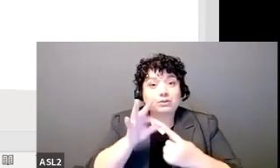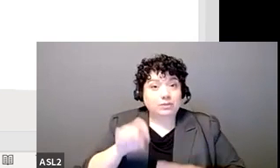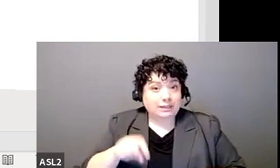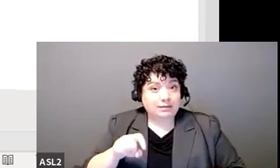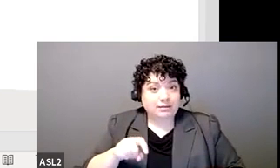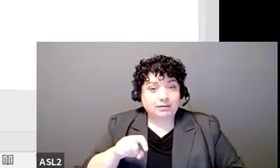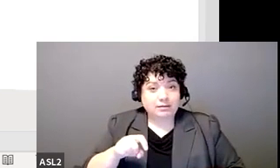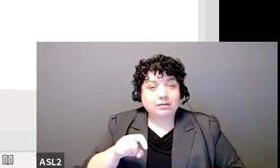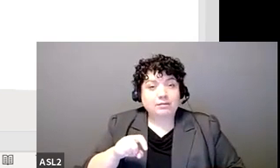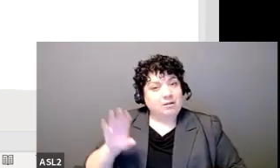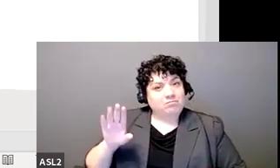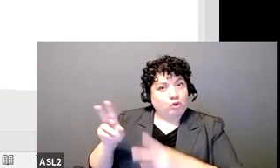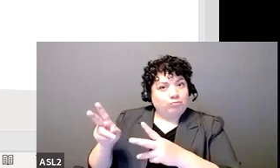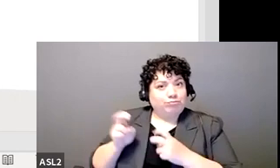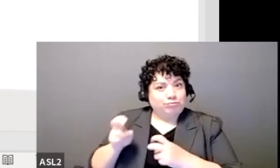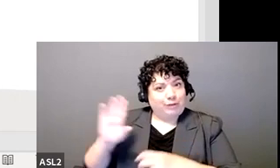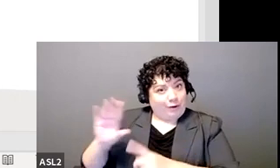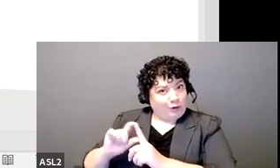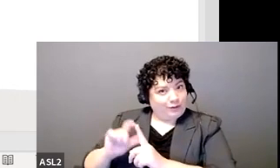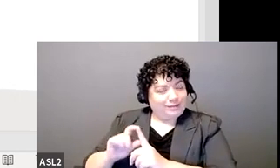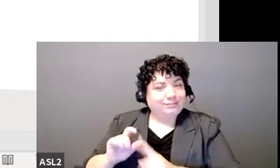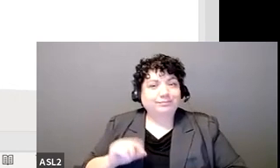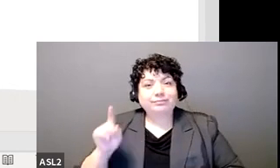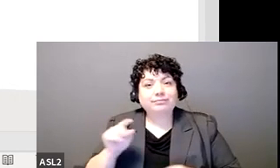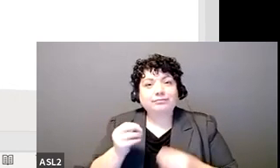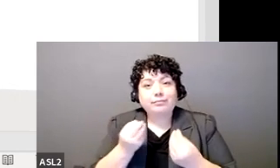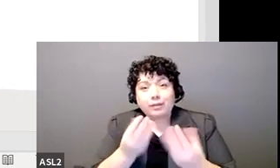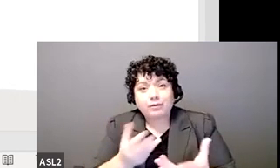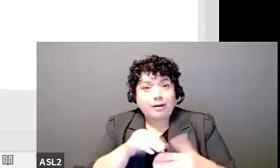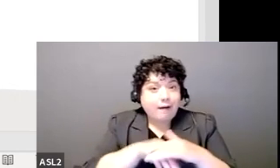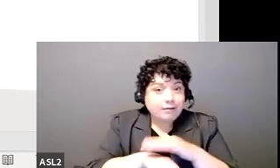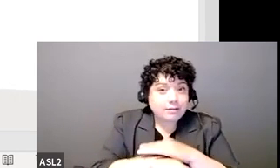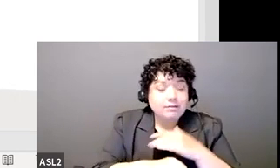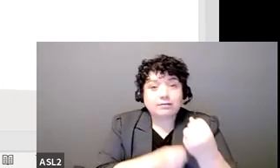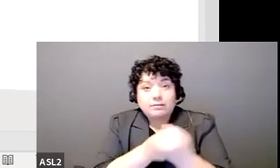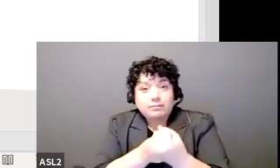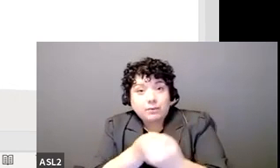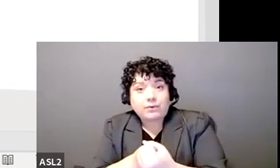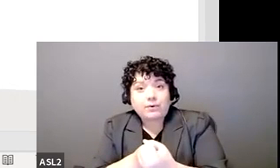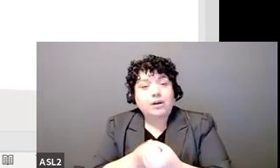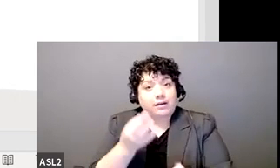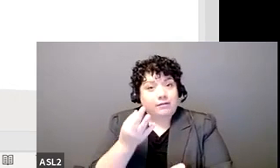those are their words they provide access and support access financial support